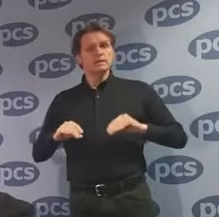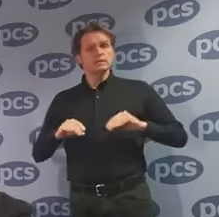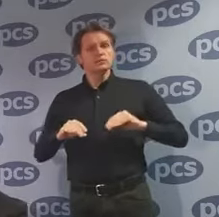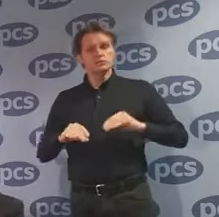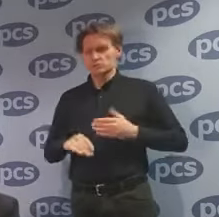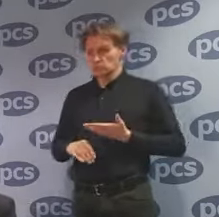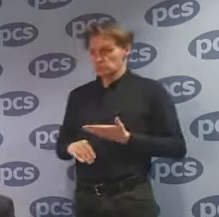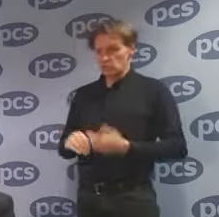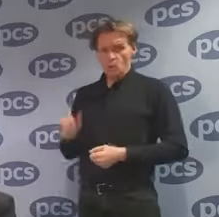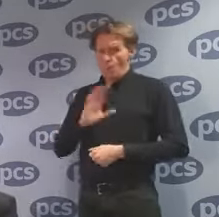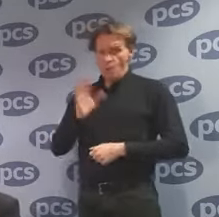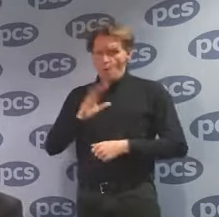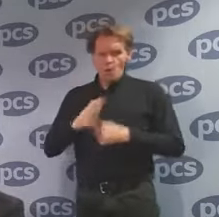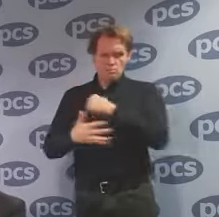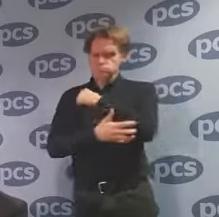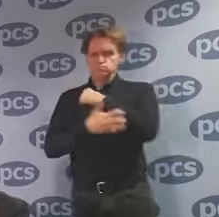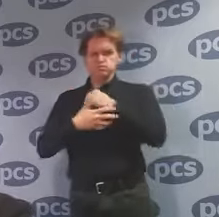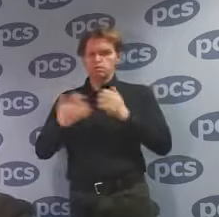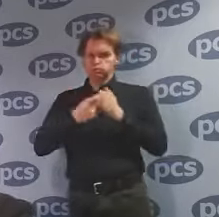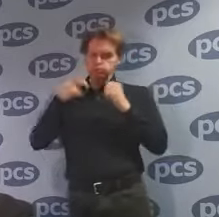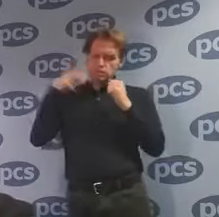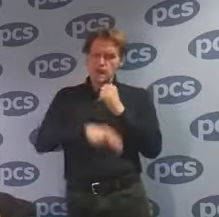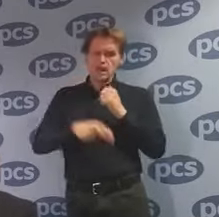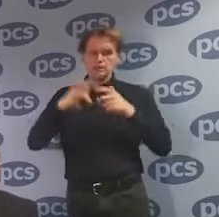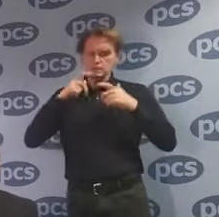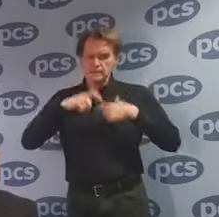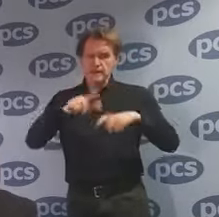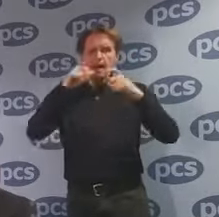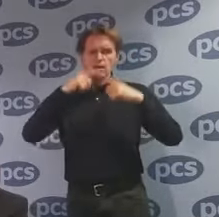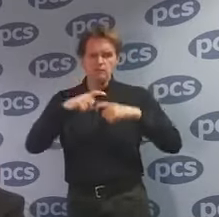but it's going to continue in quite a severe way so again to give you some